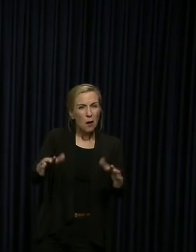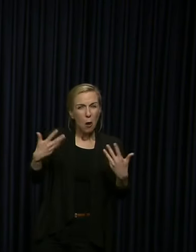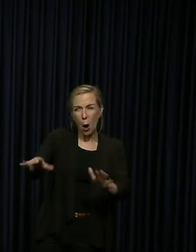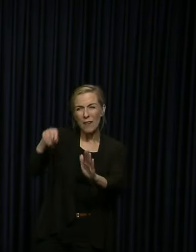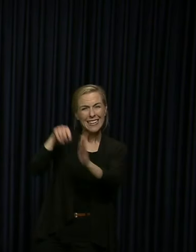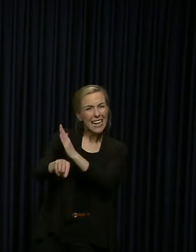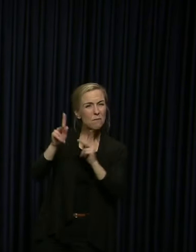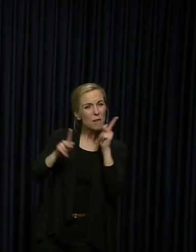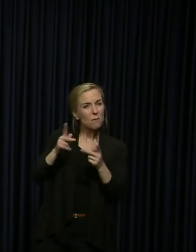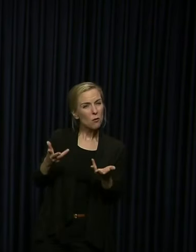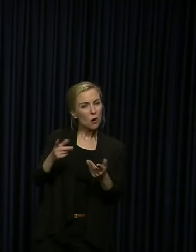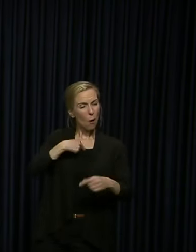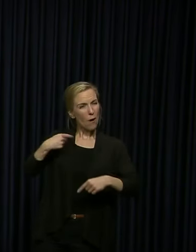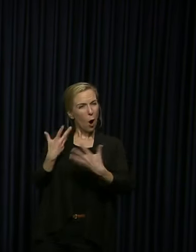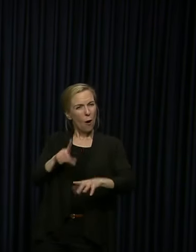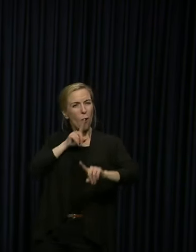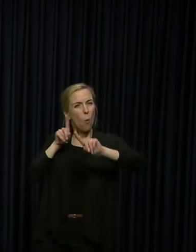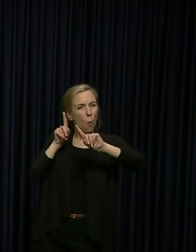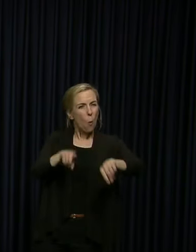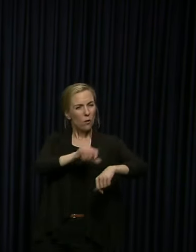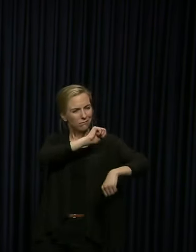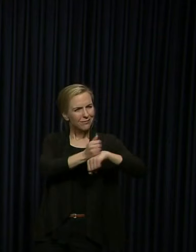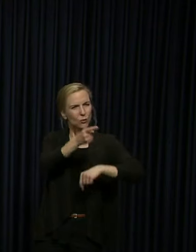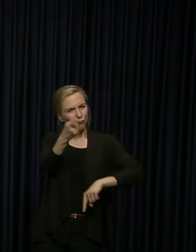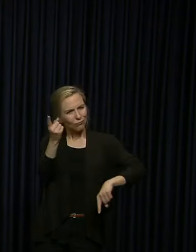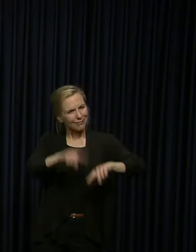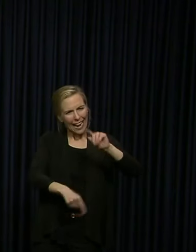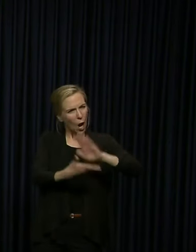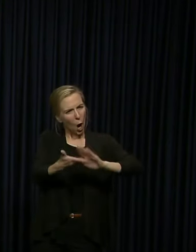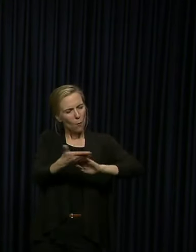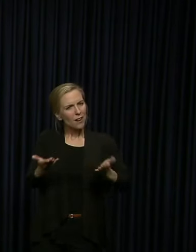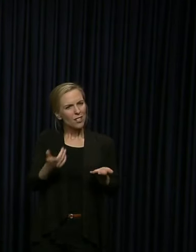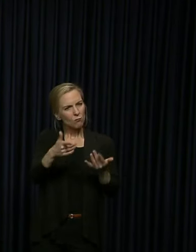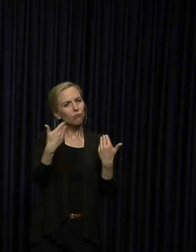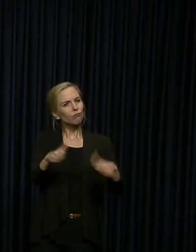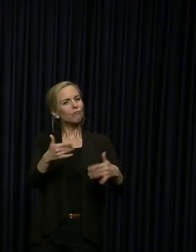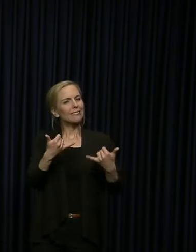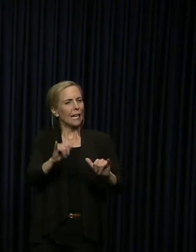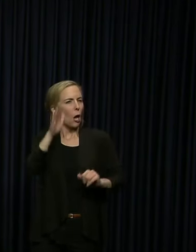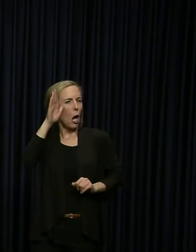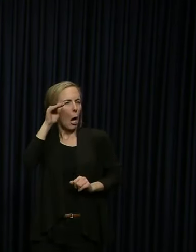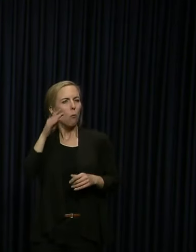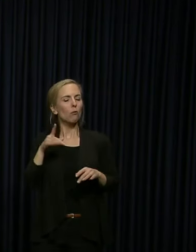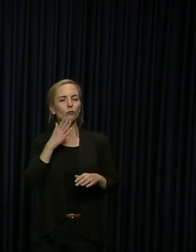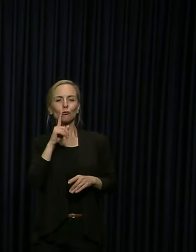MAKE SURE THAT YOU ARE DOING AN OFFERING ELECTRONICALLY OR SOME